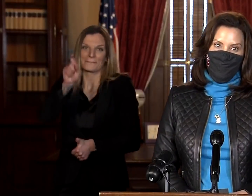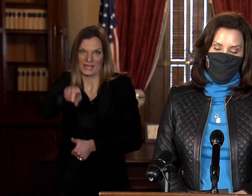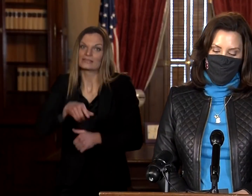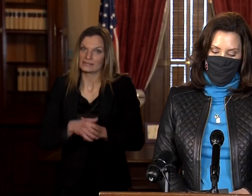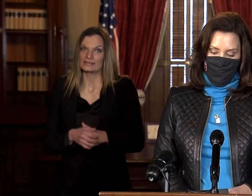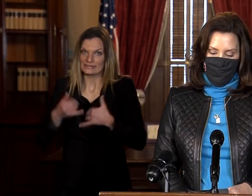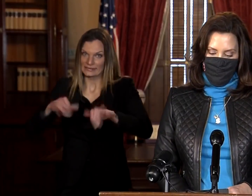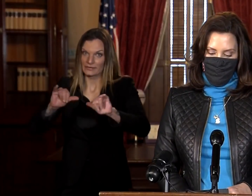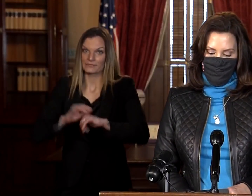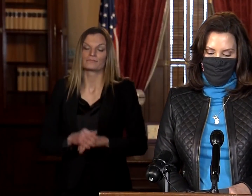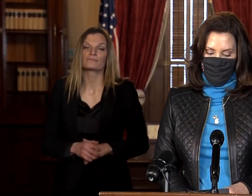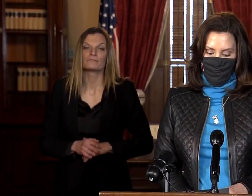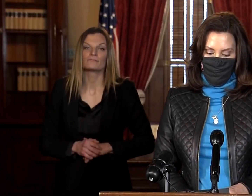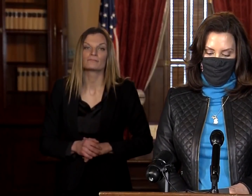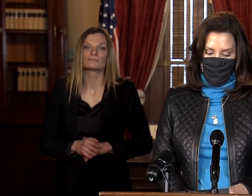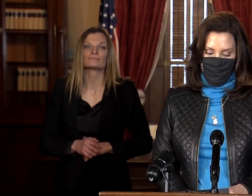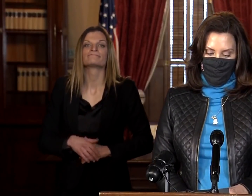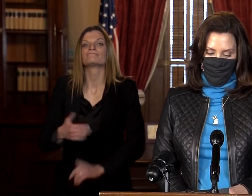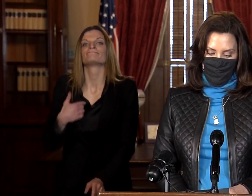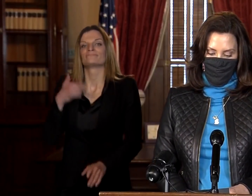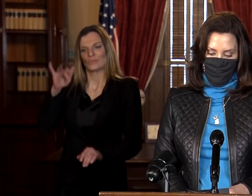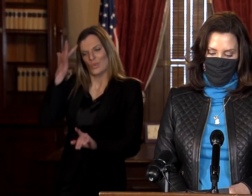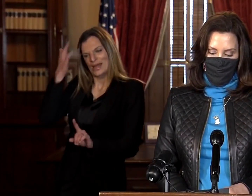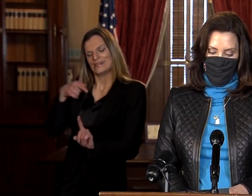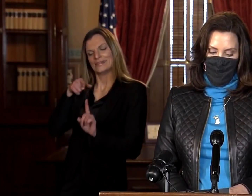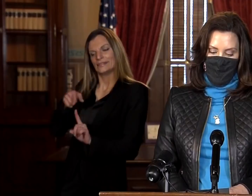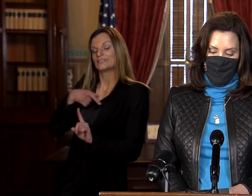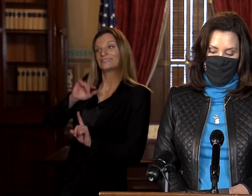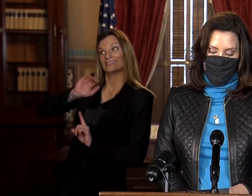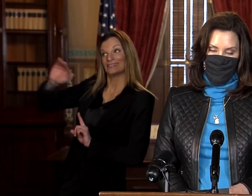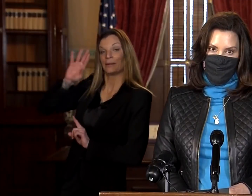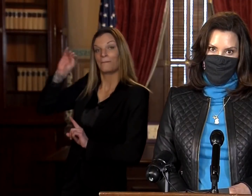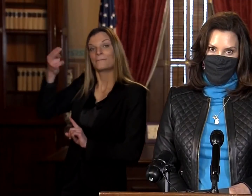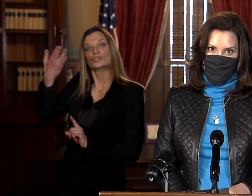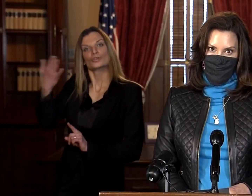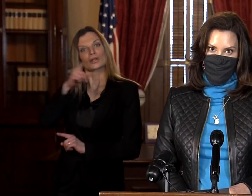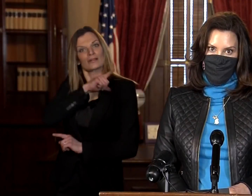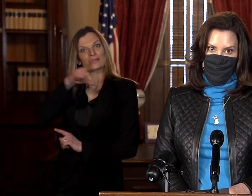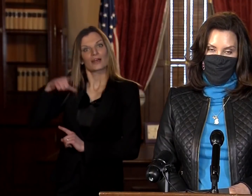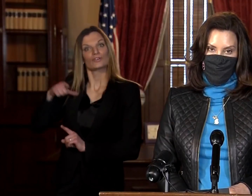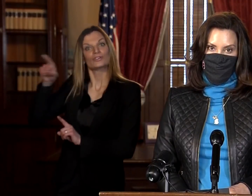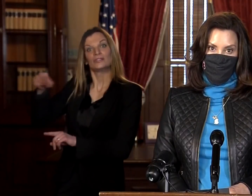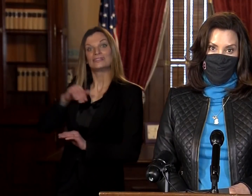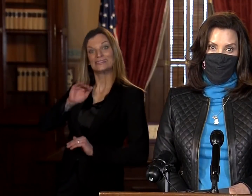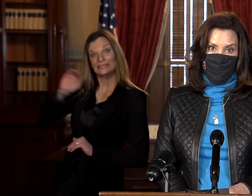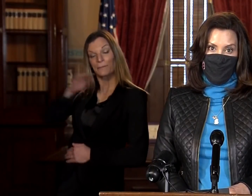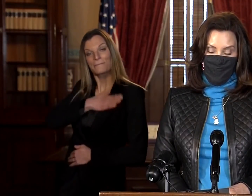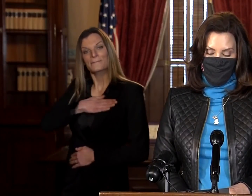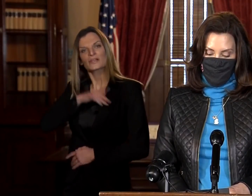able to do that, as well. Which is why once again, I’m Which is why once again, I’m urging our Michigan legislature urging our Michigan legislature to pass some public health to pass some public health protections.